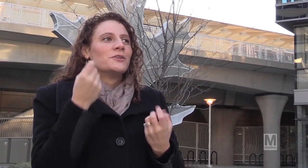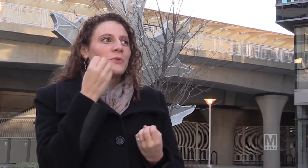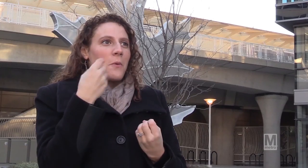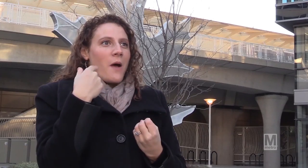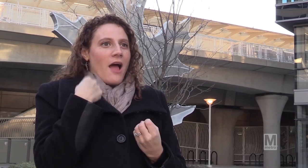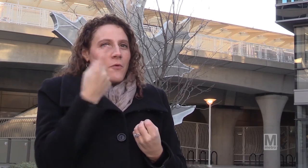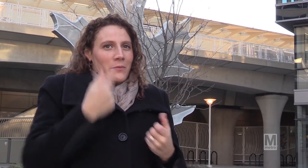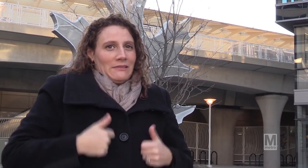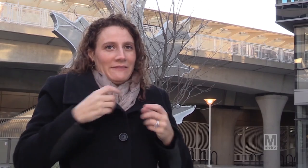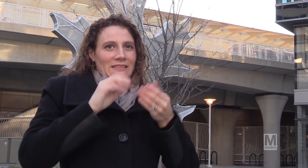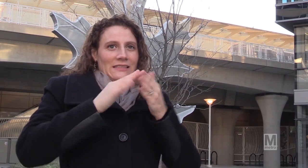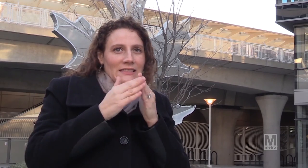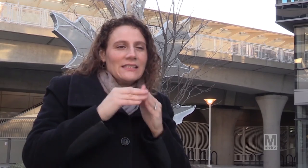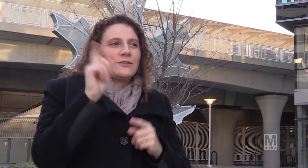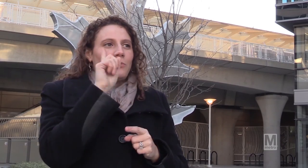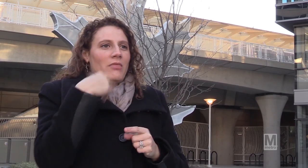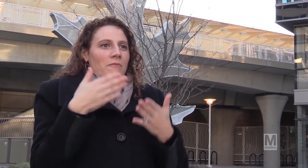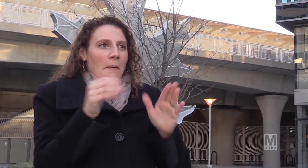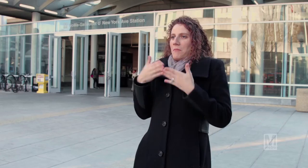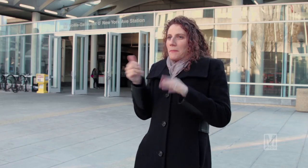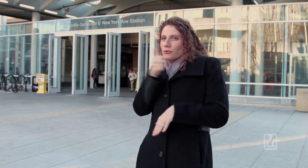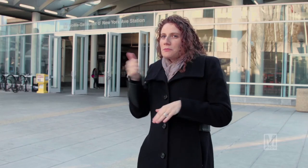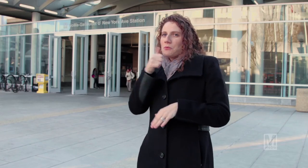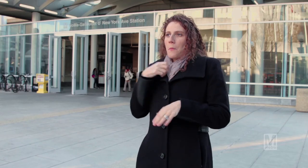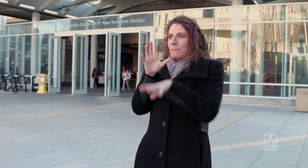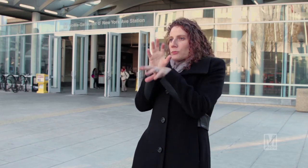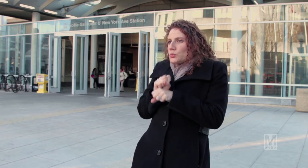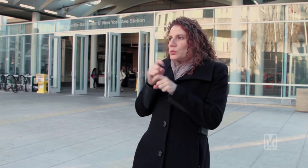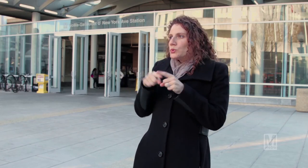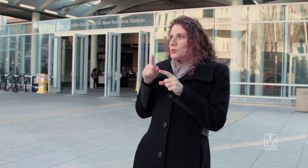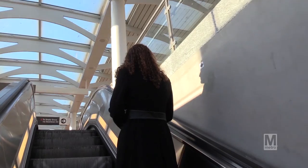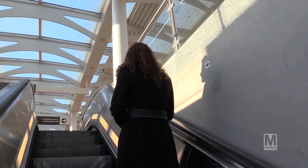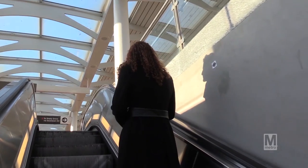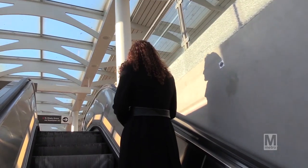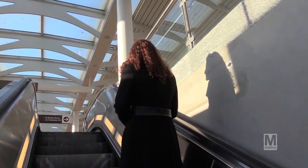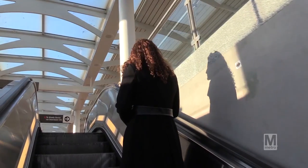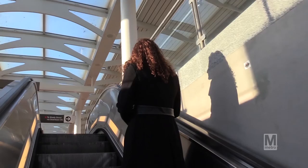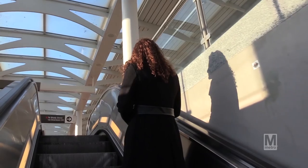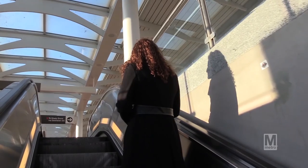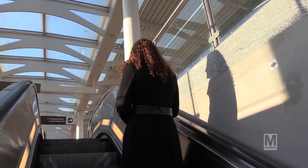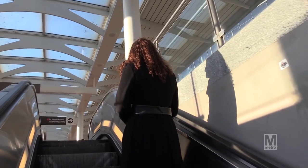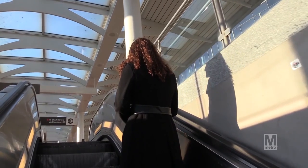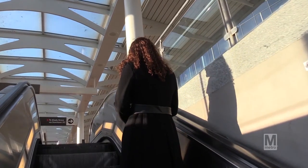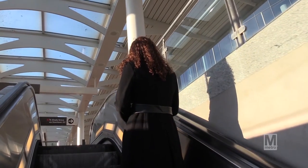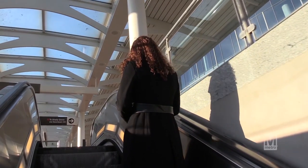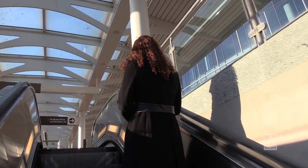so I've really only lived in urban environments, and I'm very used to commuting via public transportation.